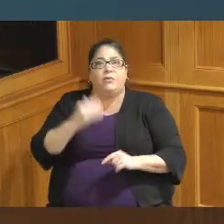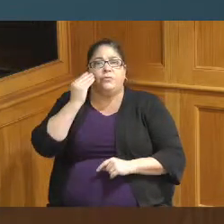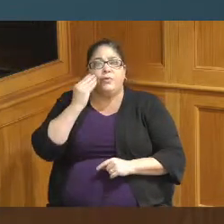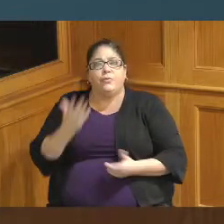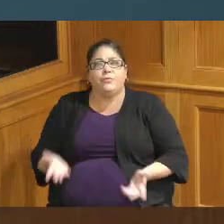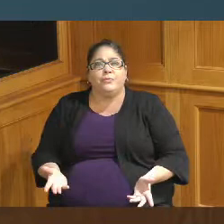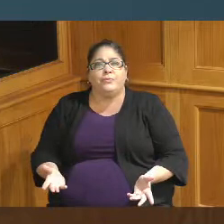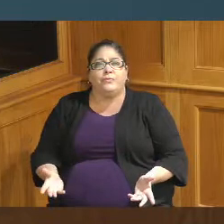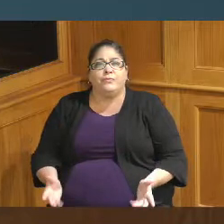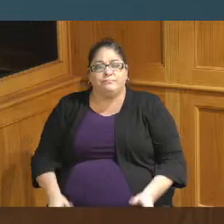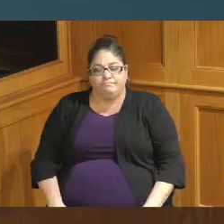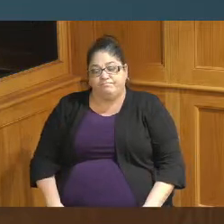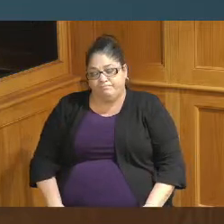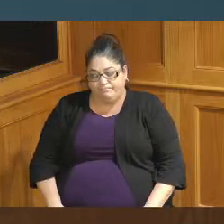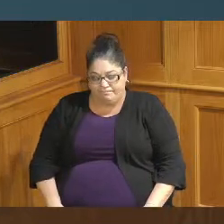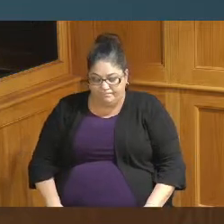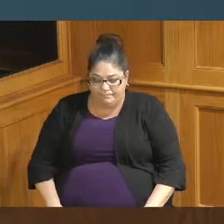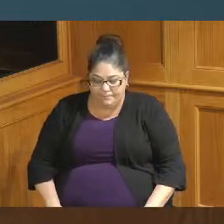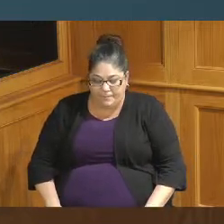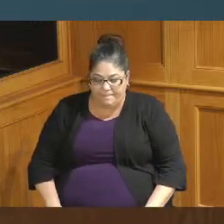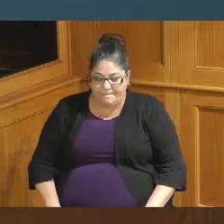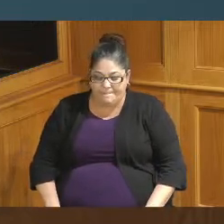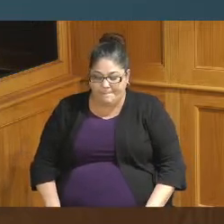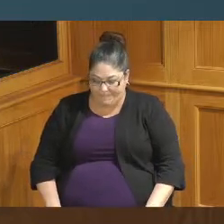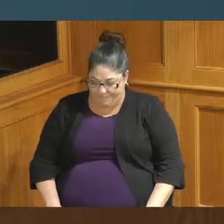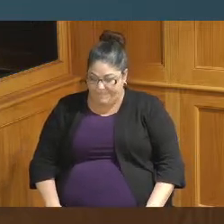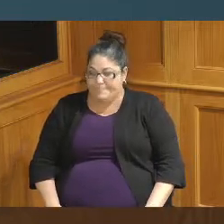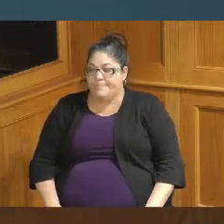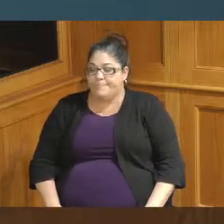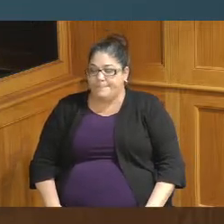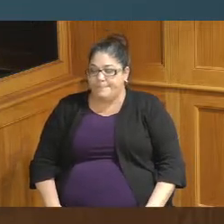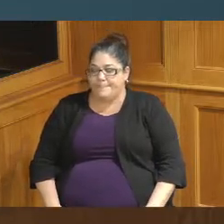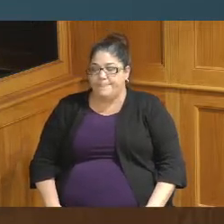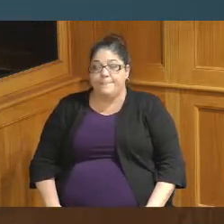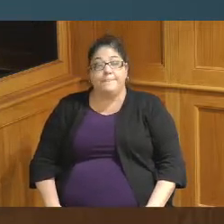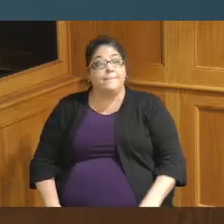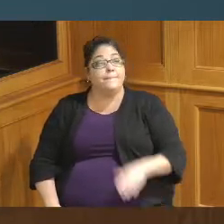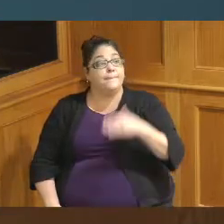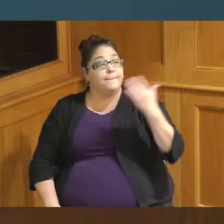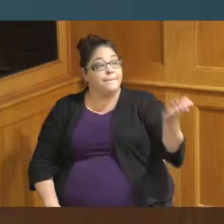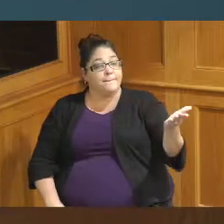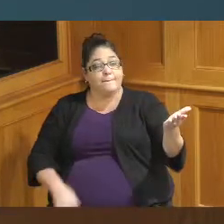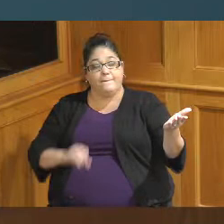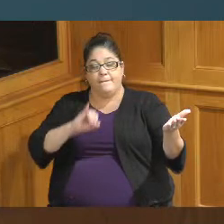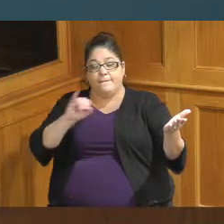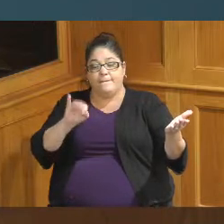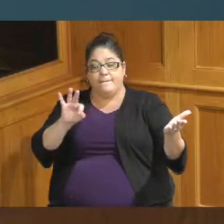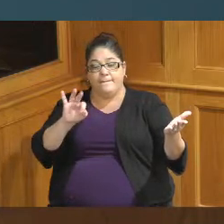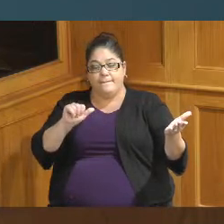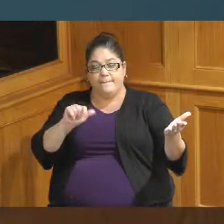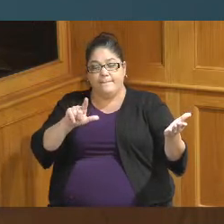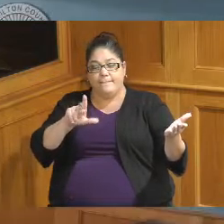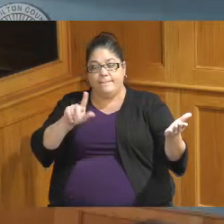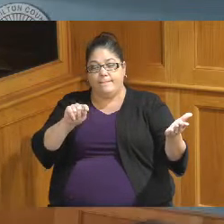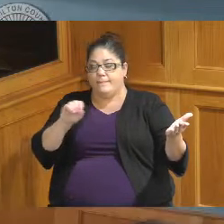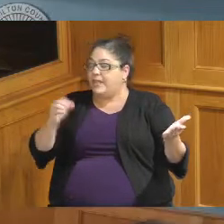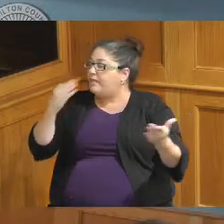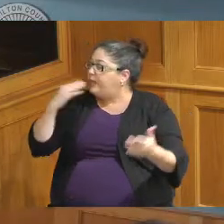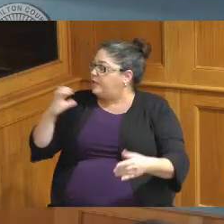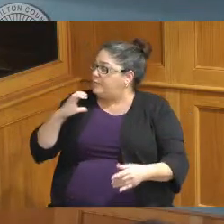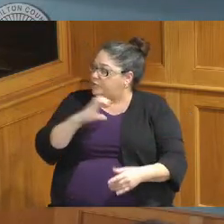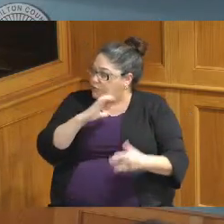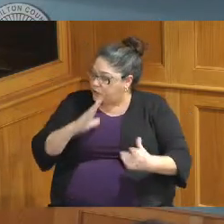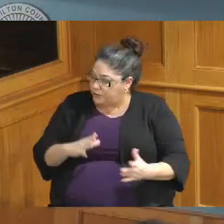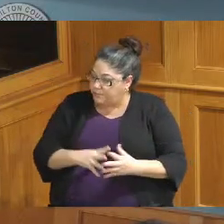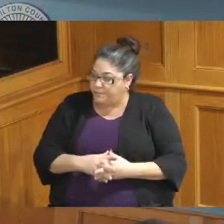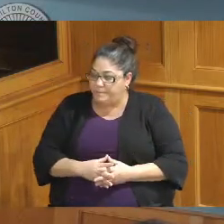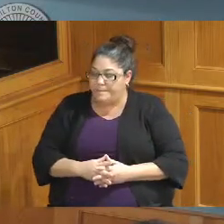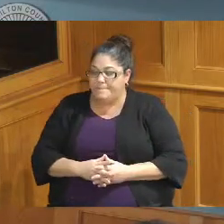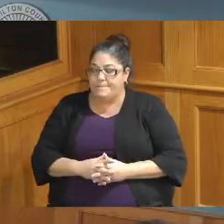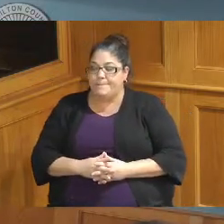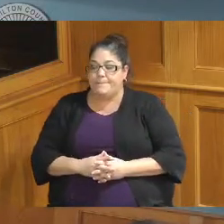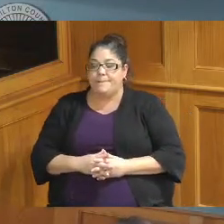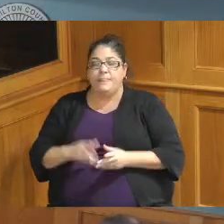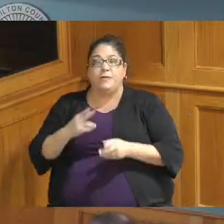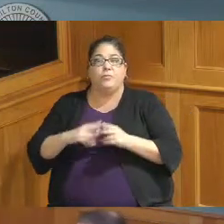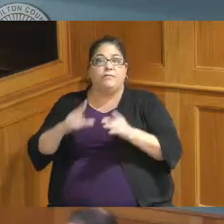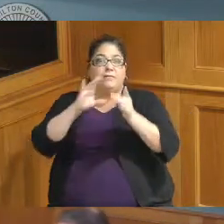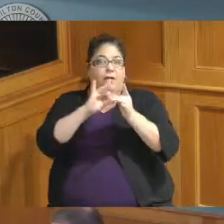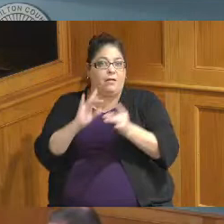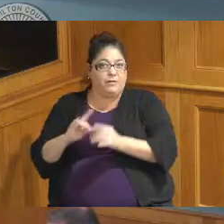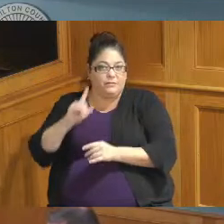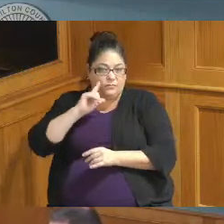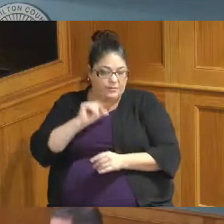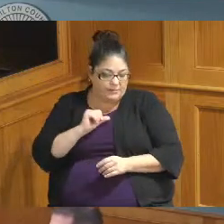point all right Mr Aluotto your any and just a couple of brief comments so on on that subject